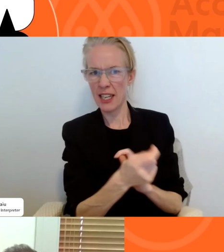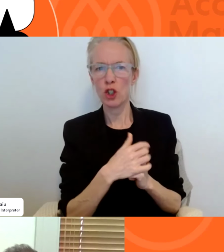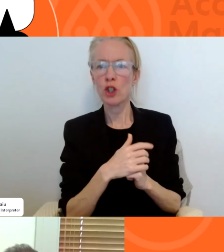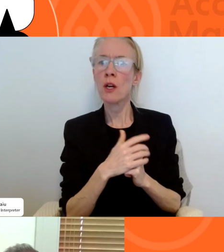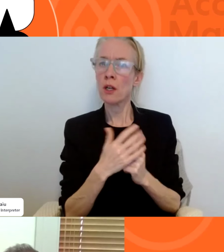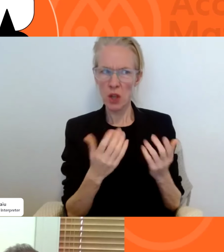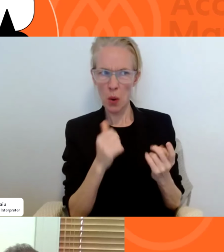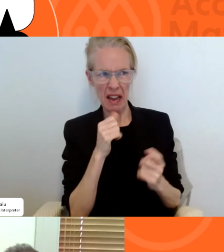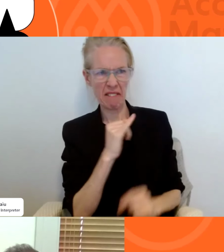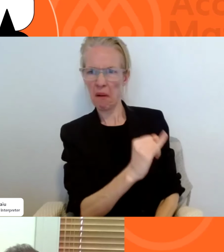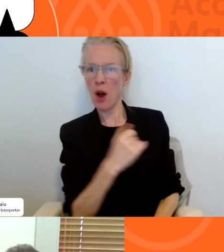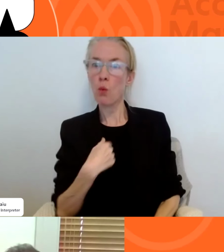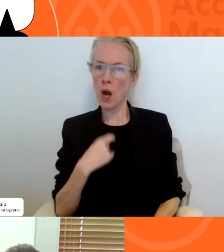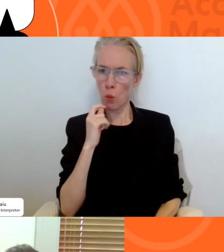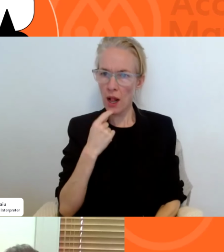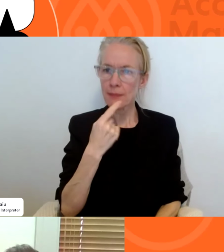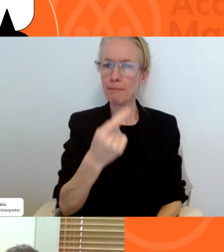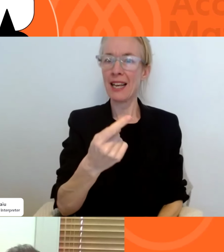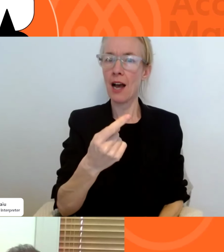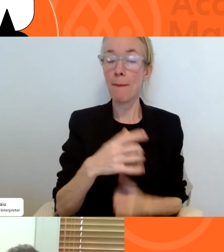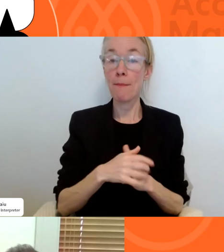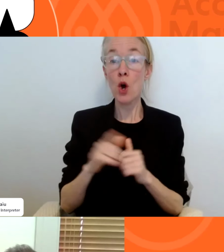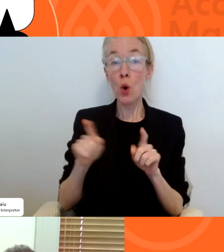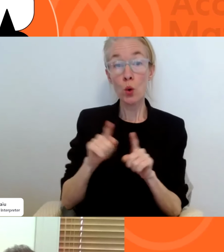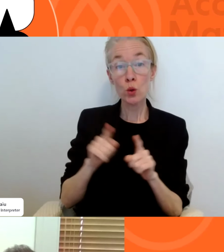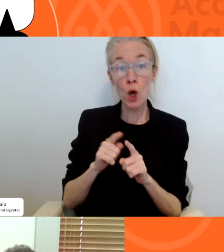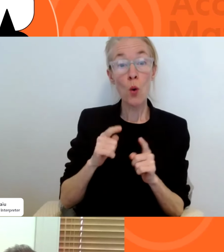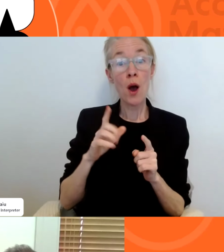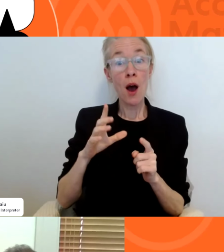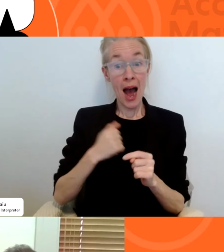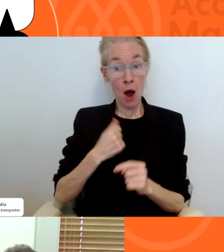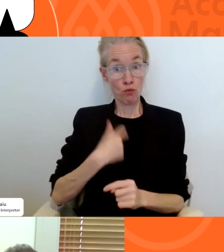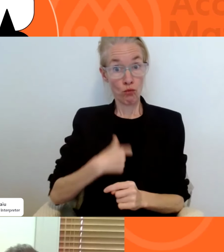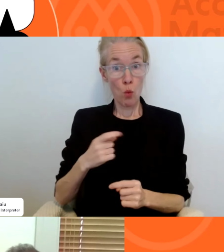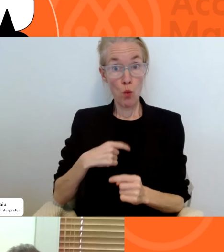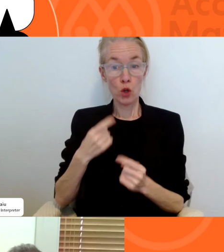of policy heading into the next election. And Priyanca and I have